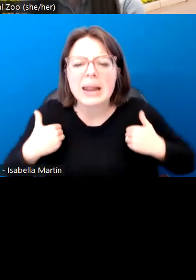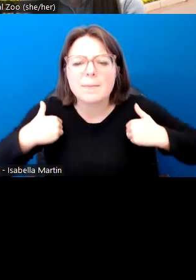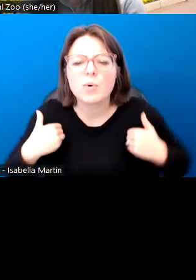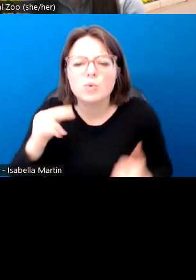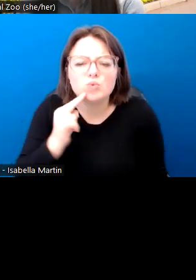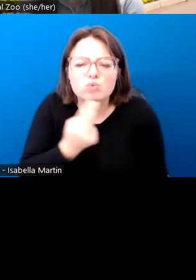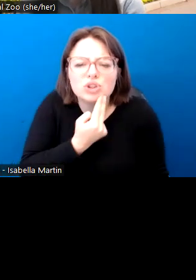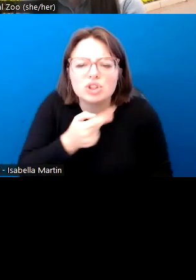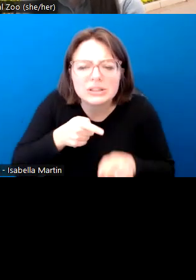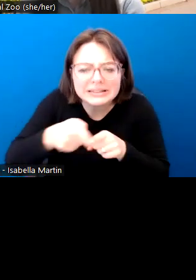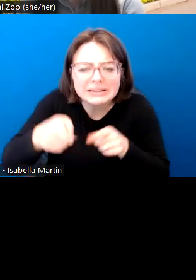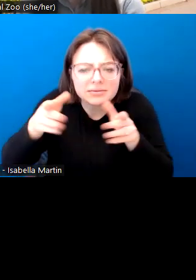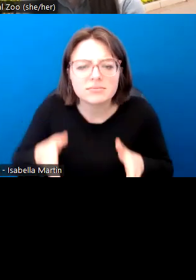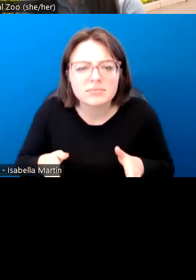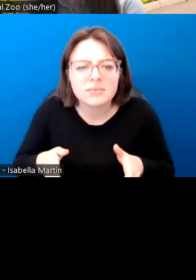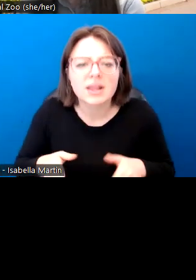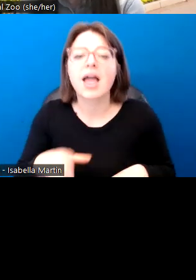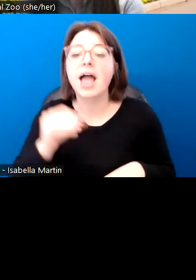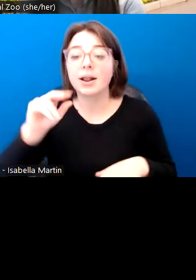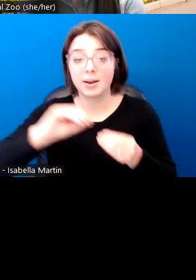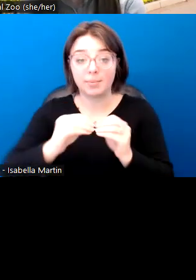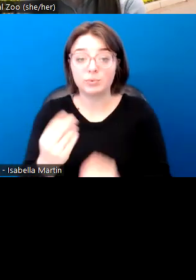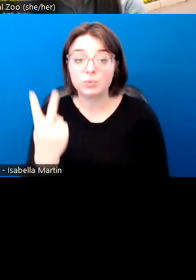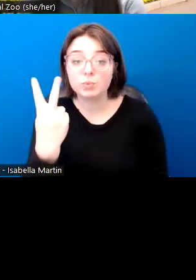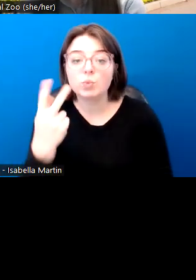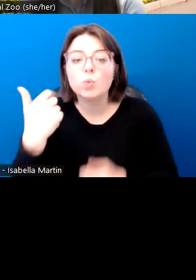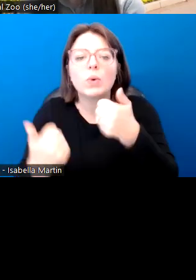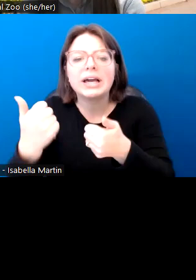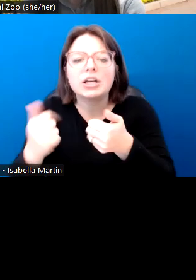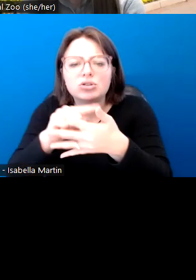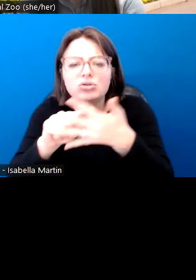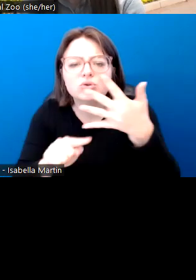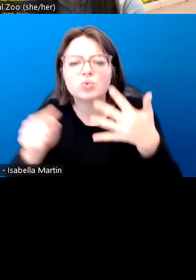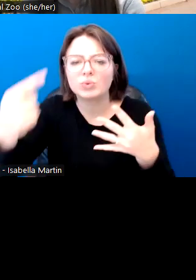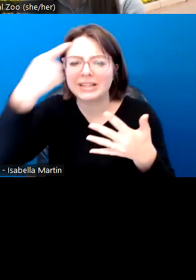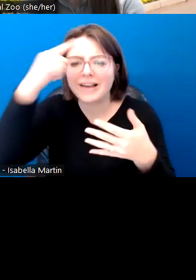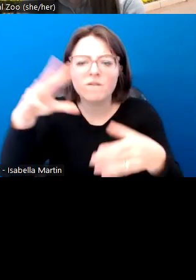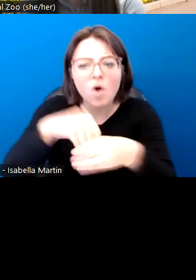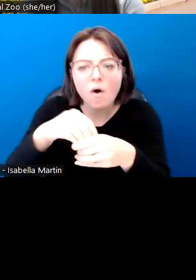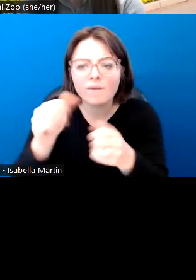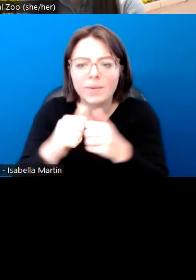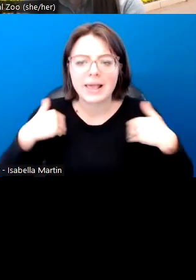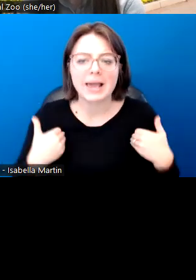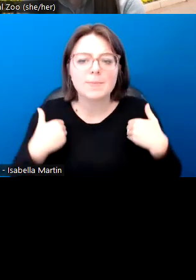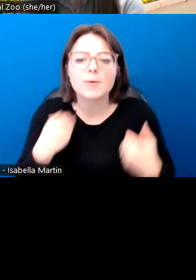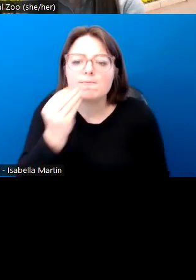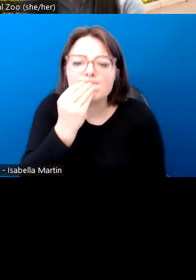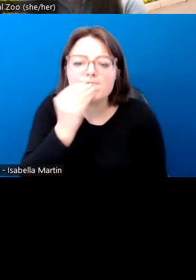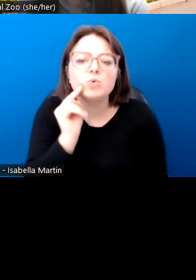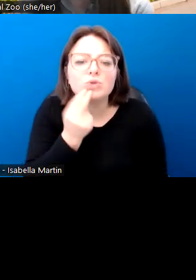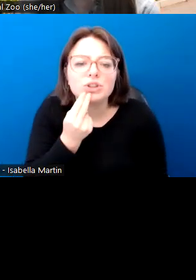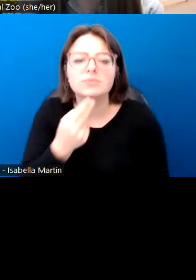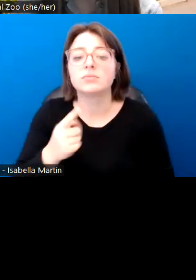you think is involved in animal nutrition science, technology, engineering, art, or math? While you take